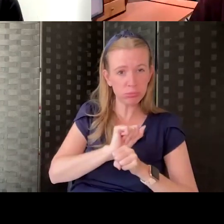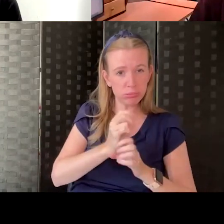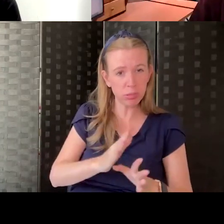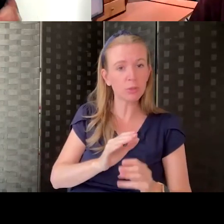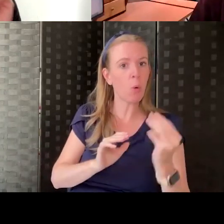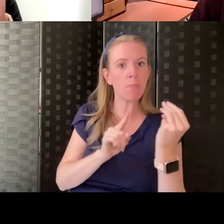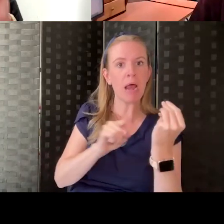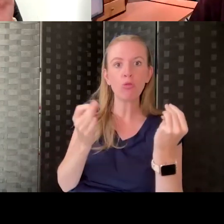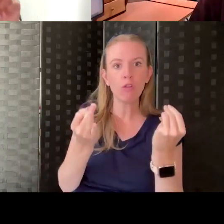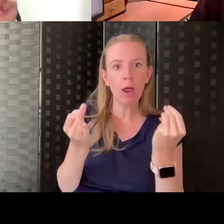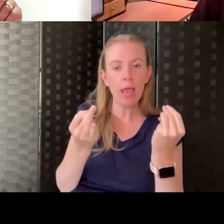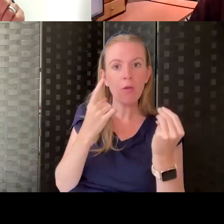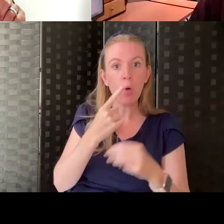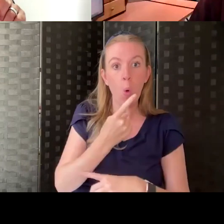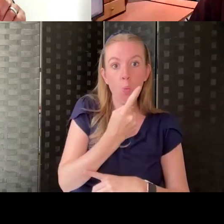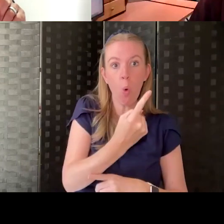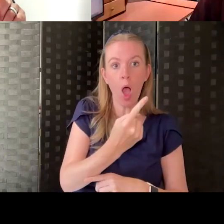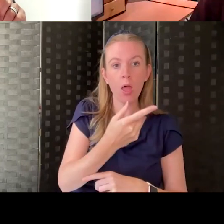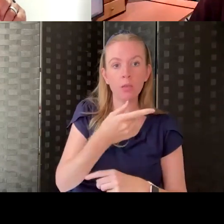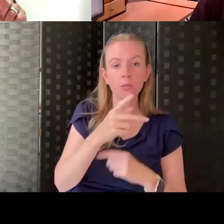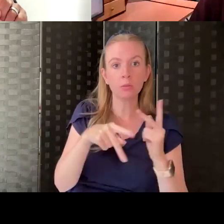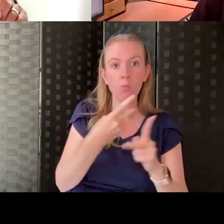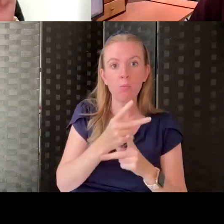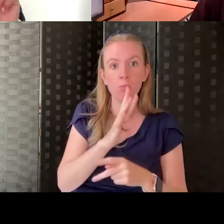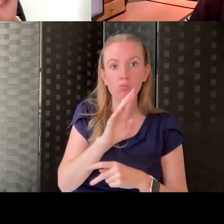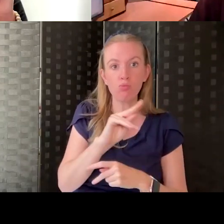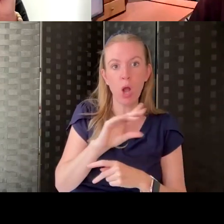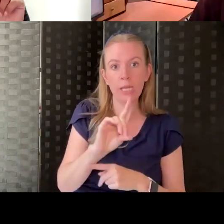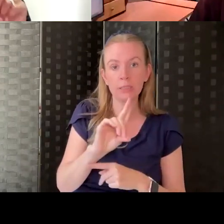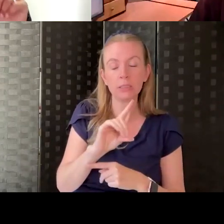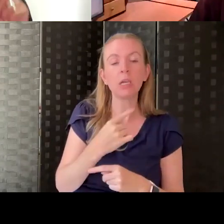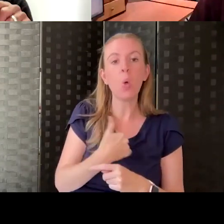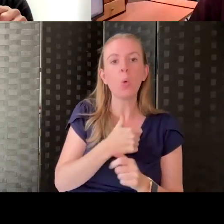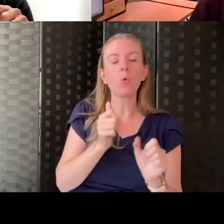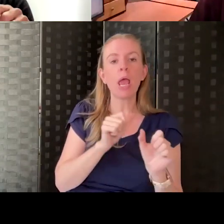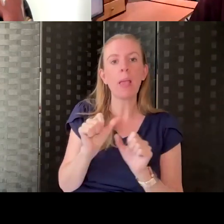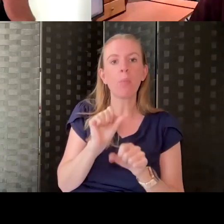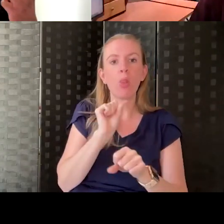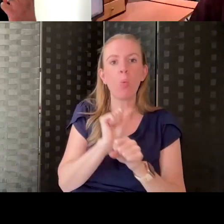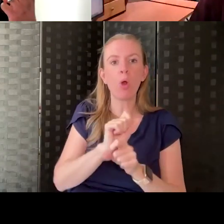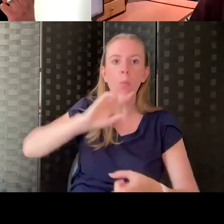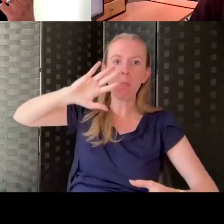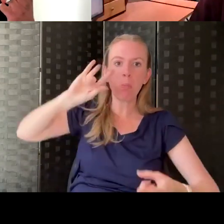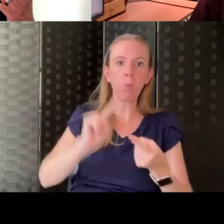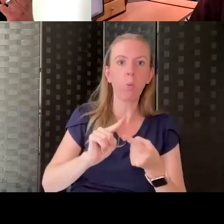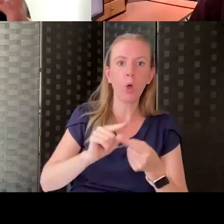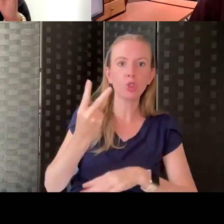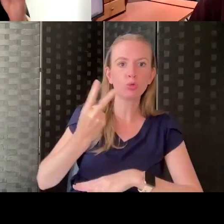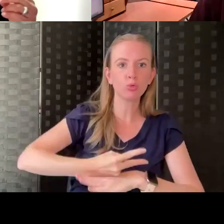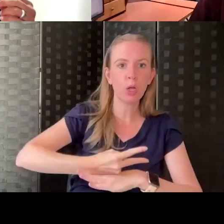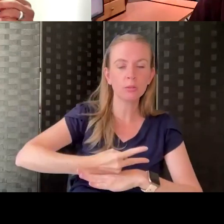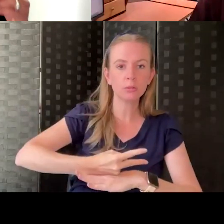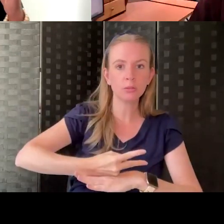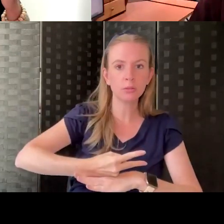Friday for one brand, we were able to minimize that work to two days after we templatize to it